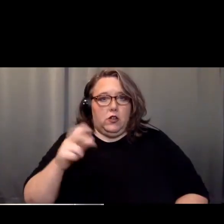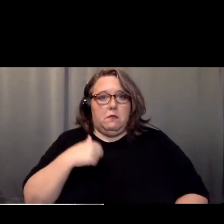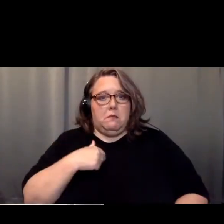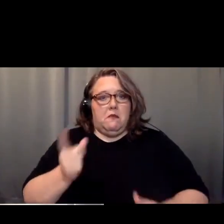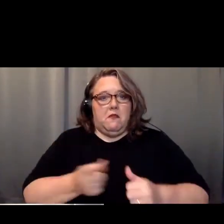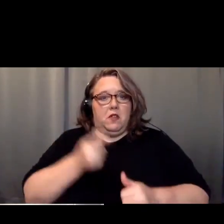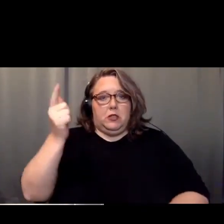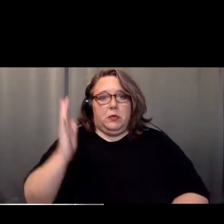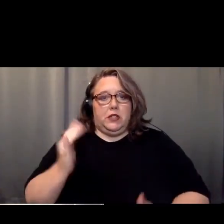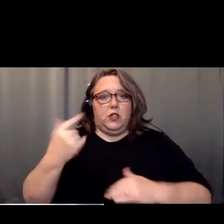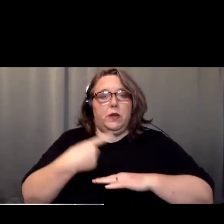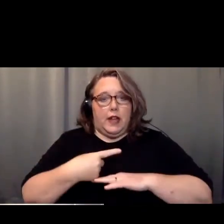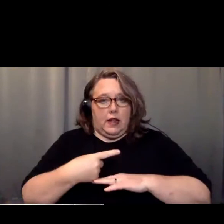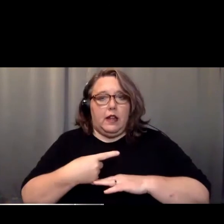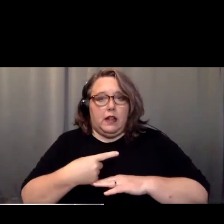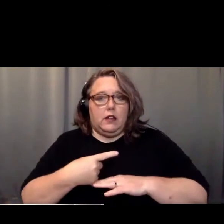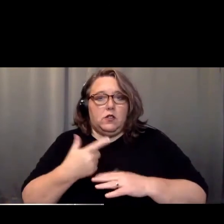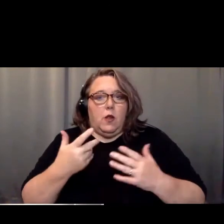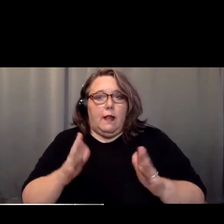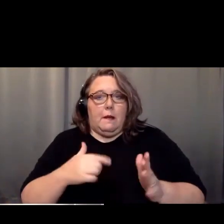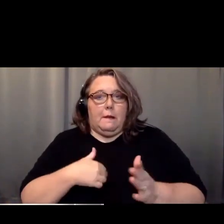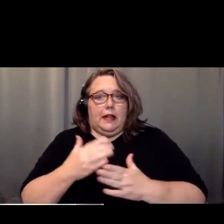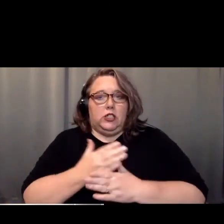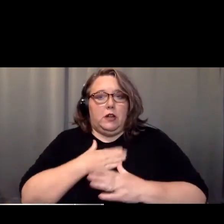So, let me just share my screen.